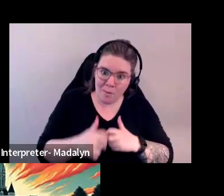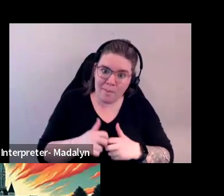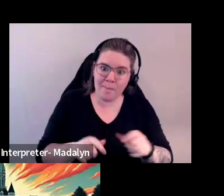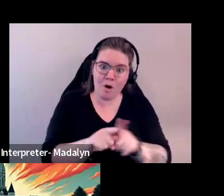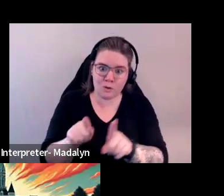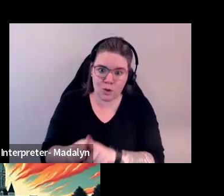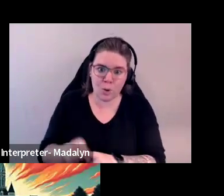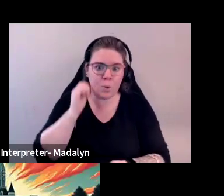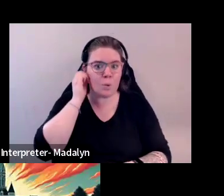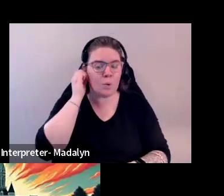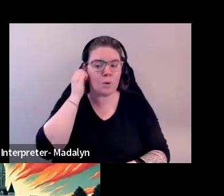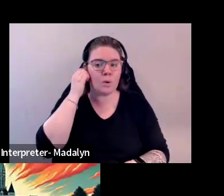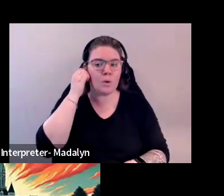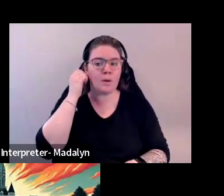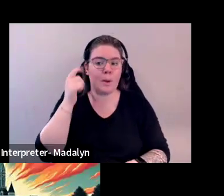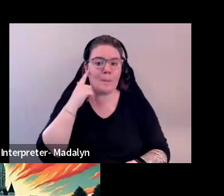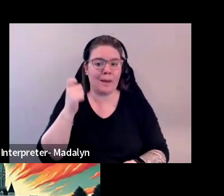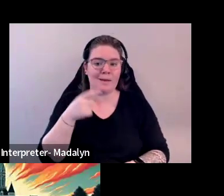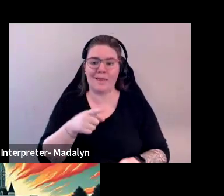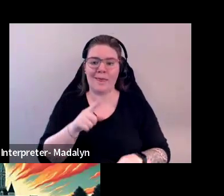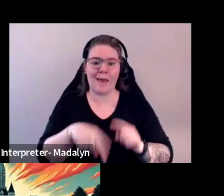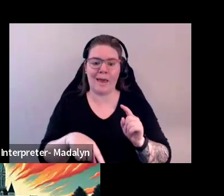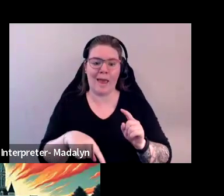Don Posh: Because then they can't raise the same money